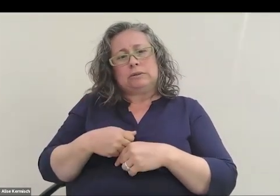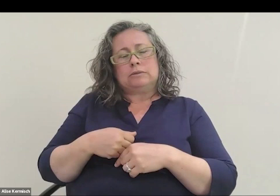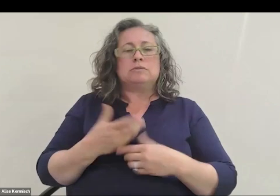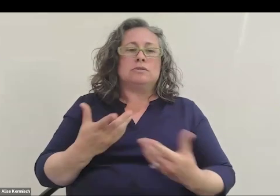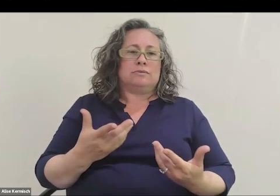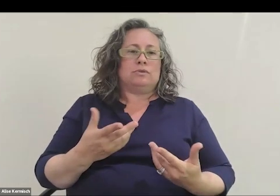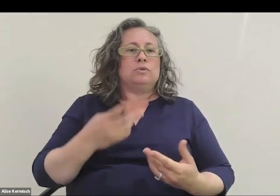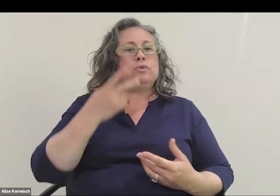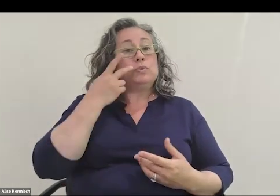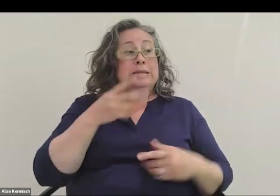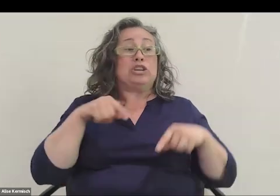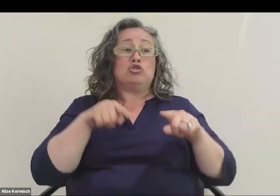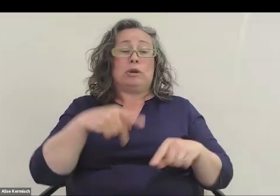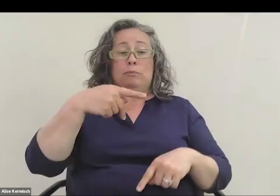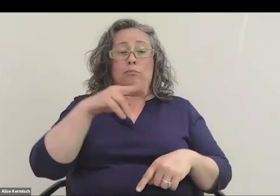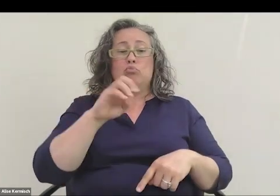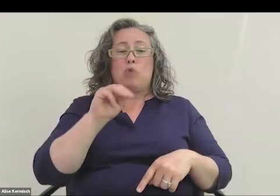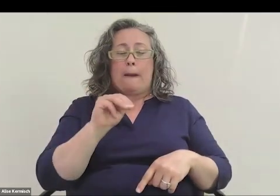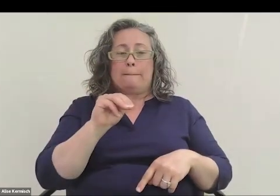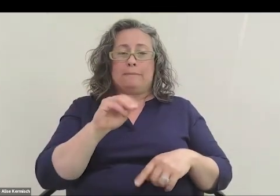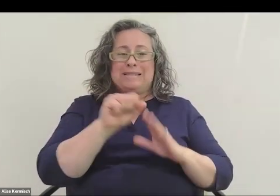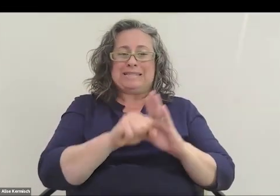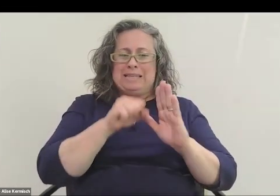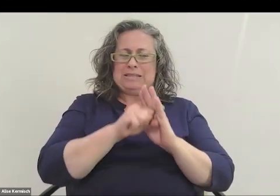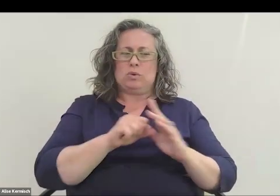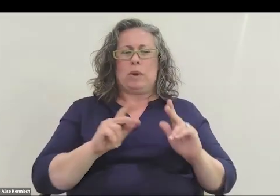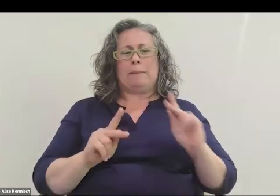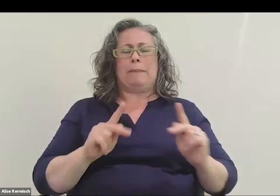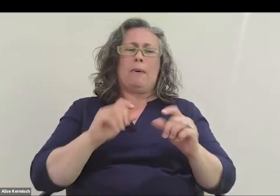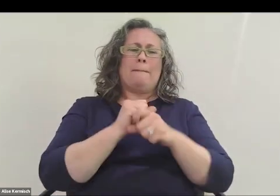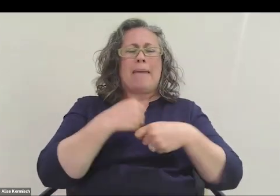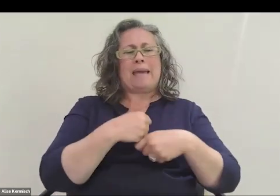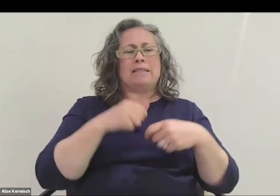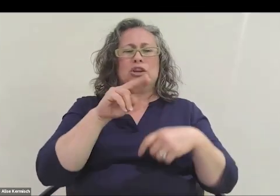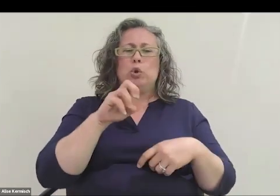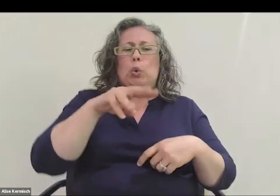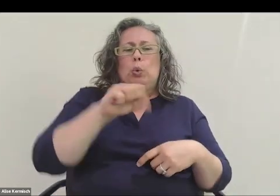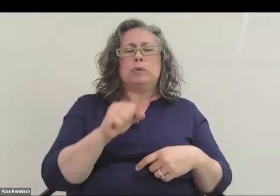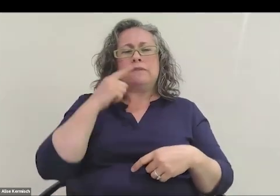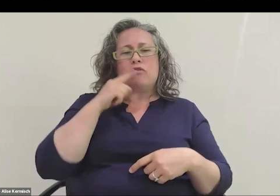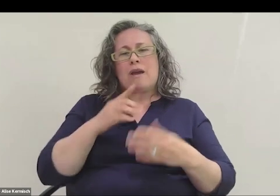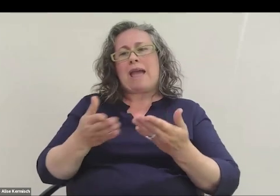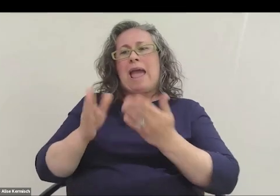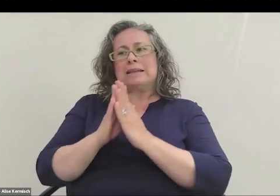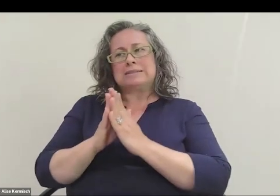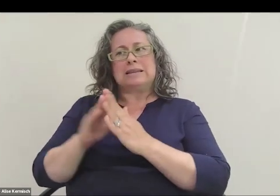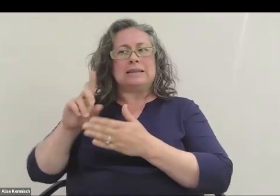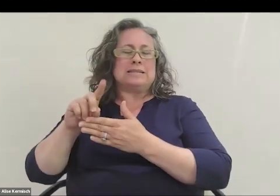during prom season in the United States, where people make the news for asking a disabled person to prom,